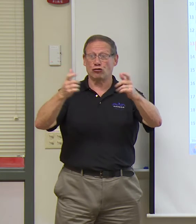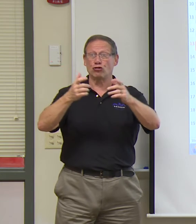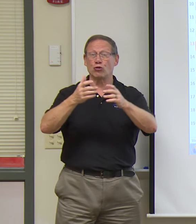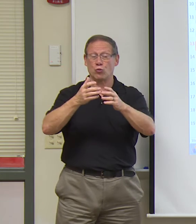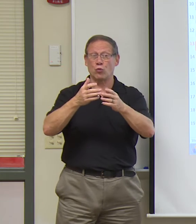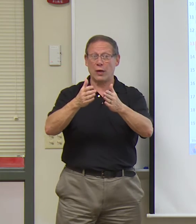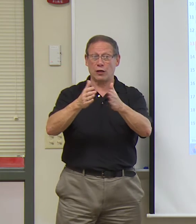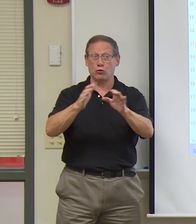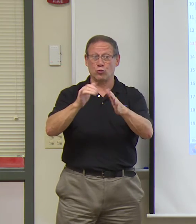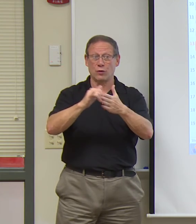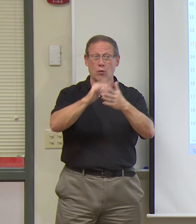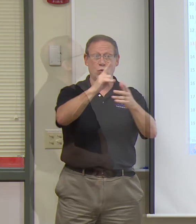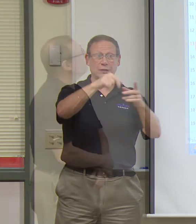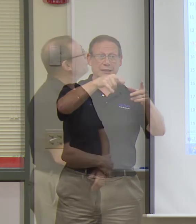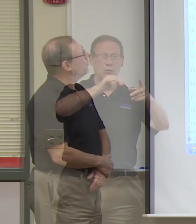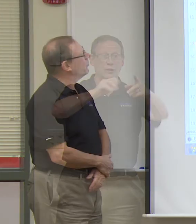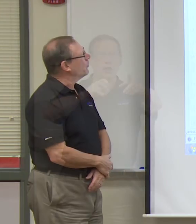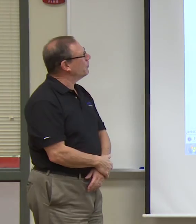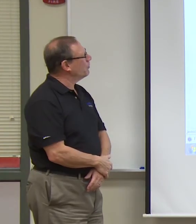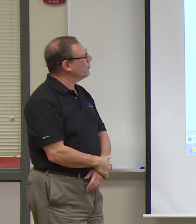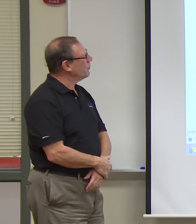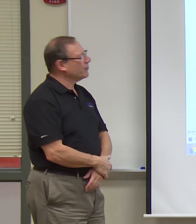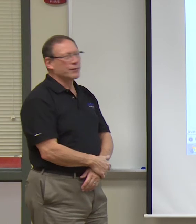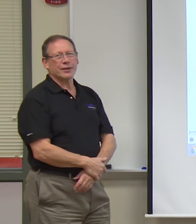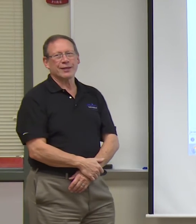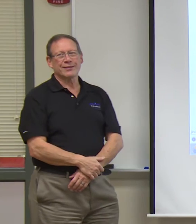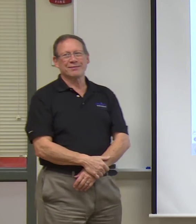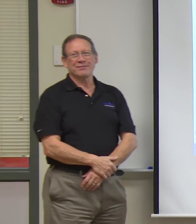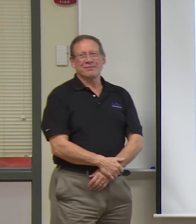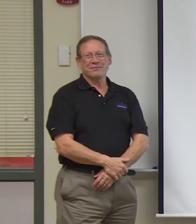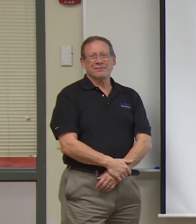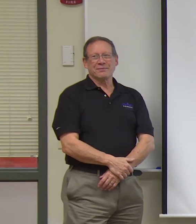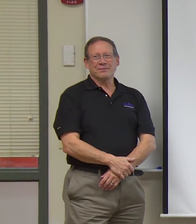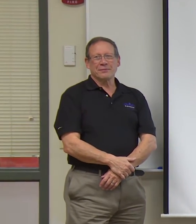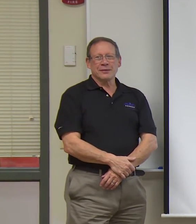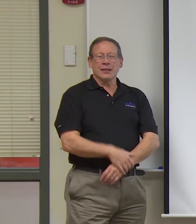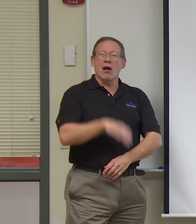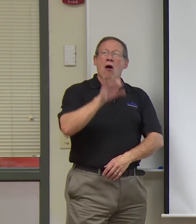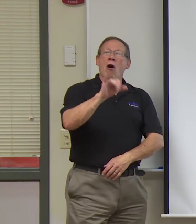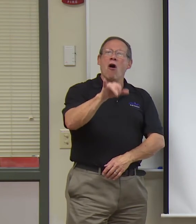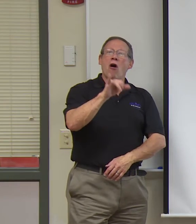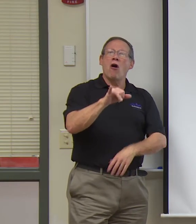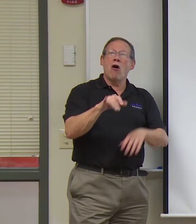Oh. Go ahead. Man: Golia: Yeah. Also, when you--